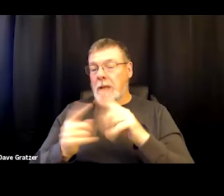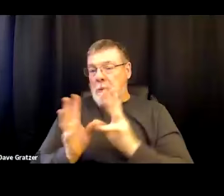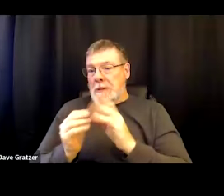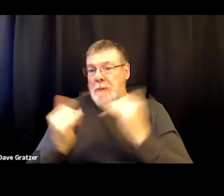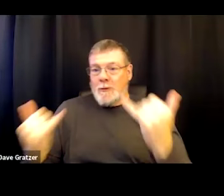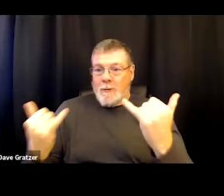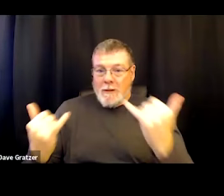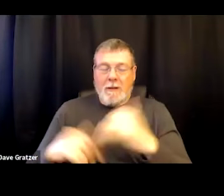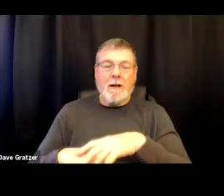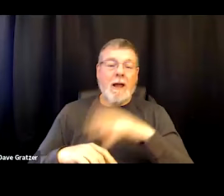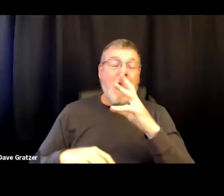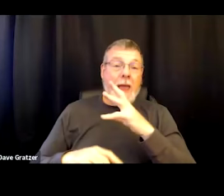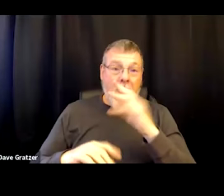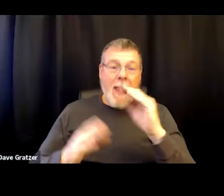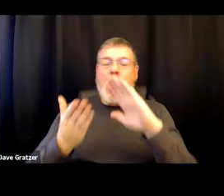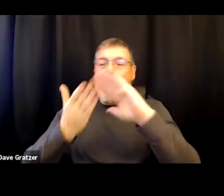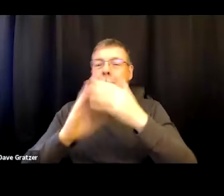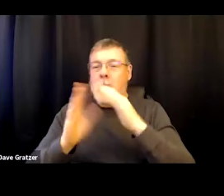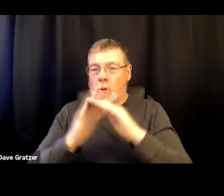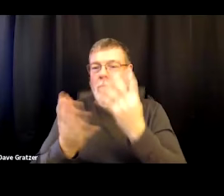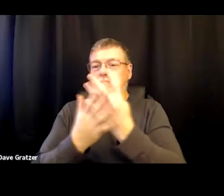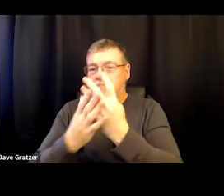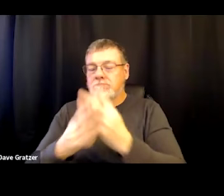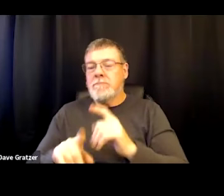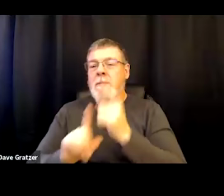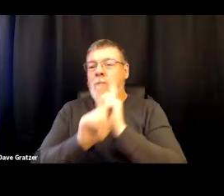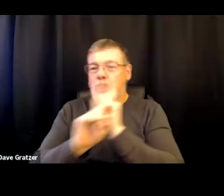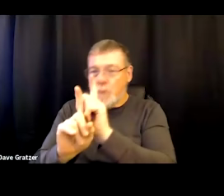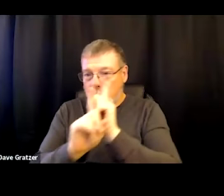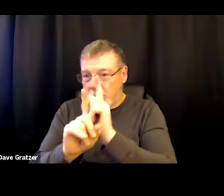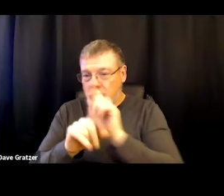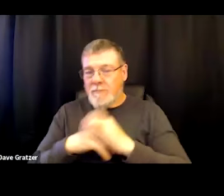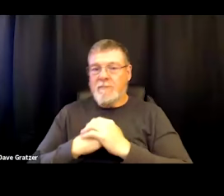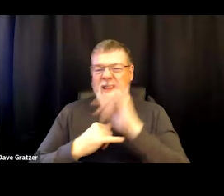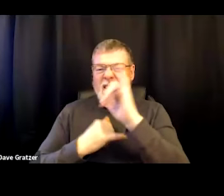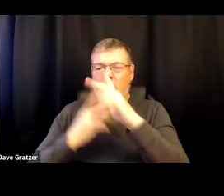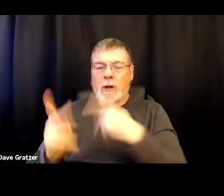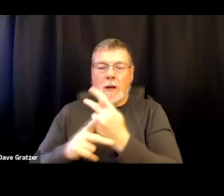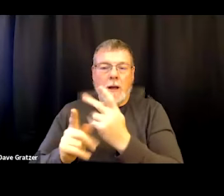and then community corrections, probation, parole, those type of settings.